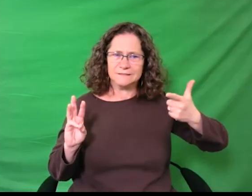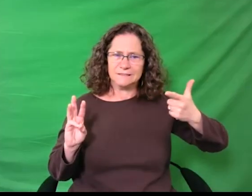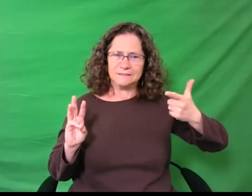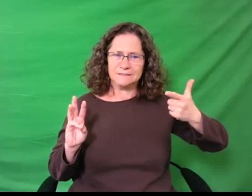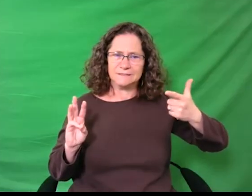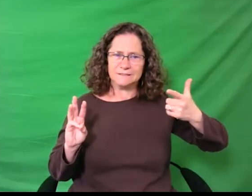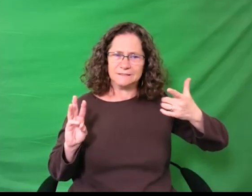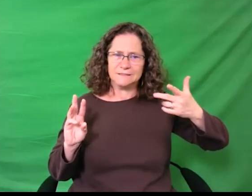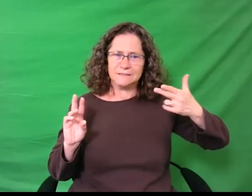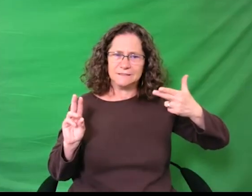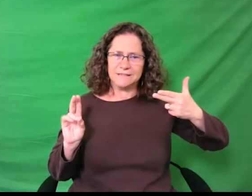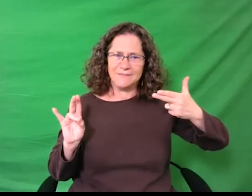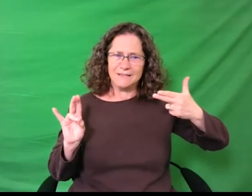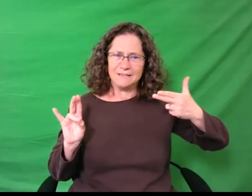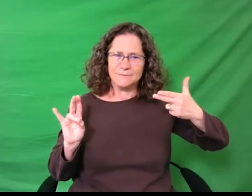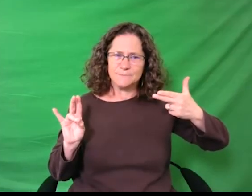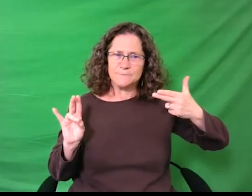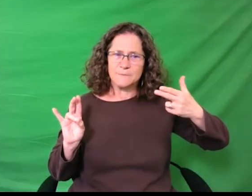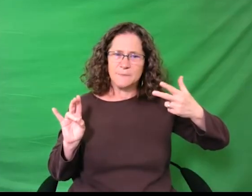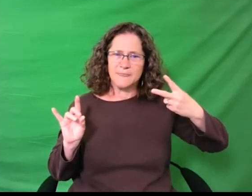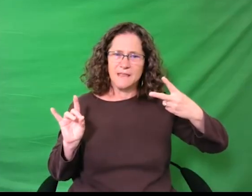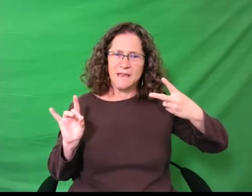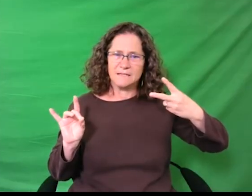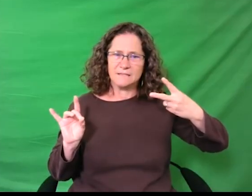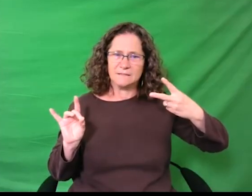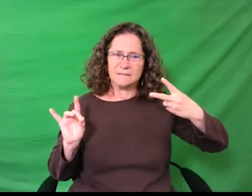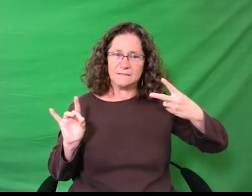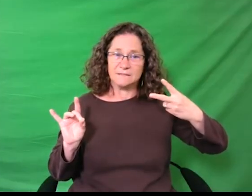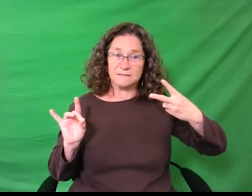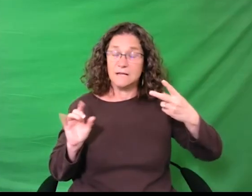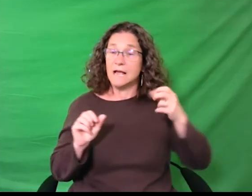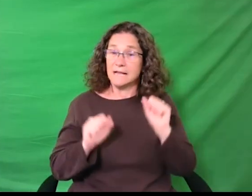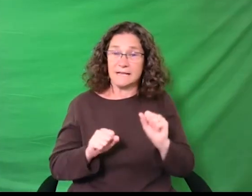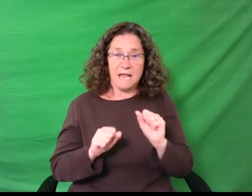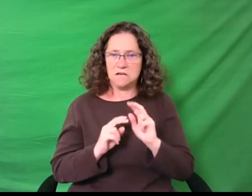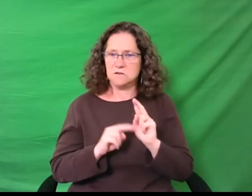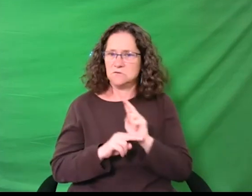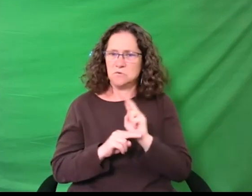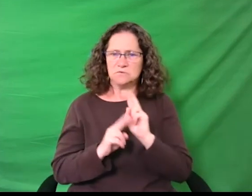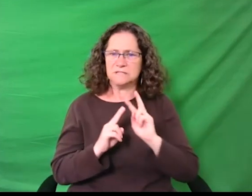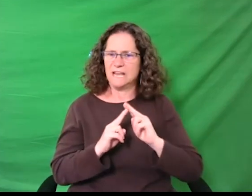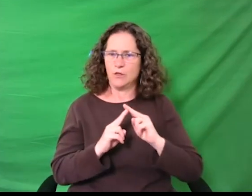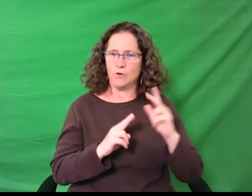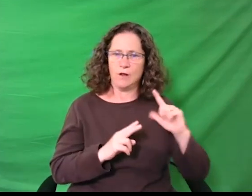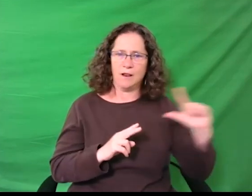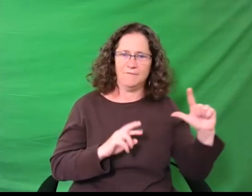hand shape seven, and hand shape eight. I can use either hand. Or I can use them both.